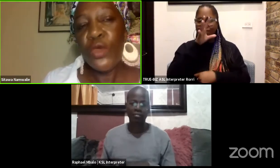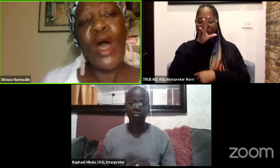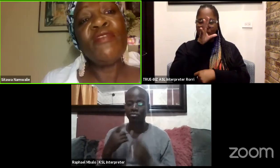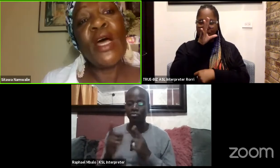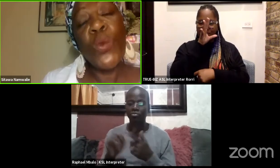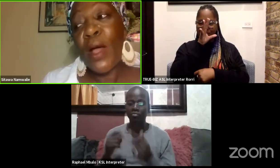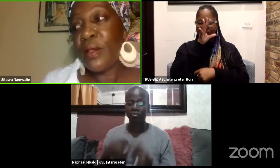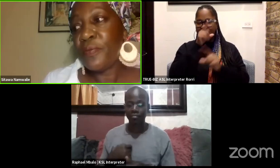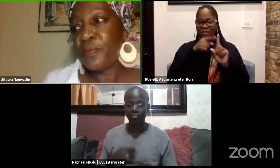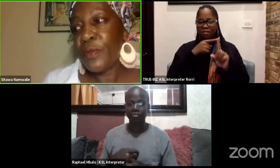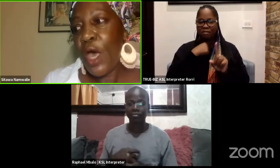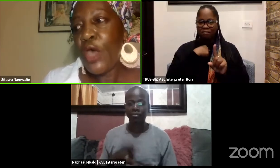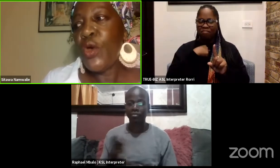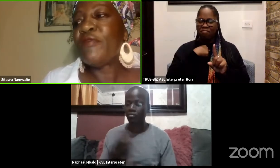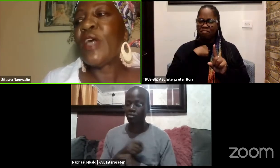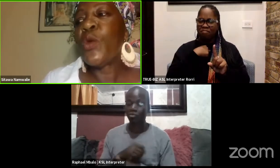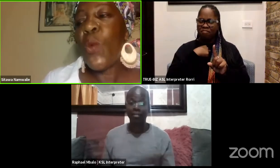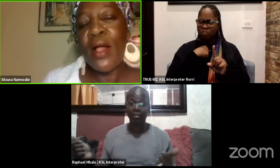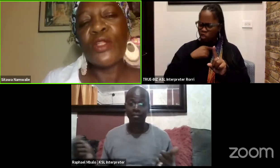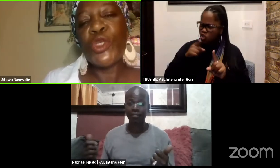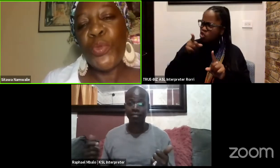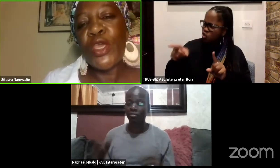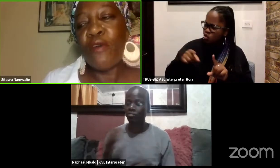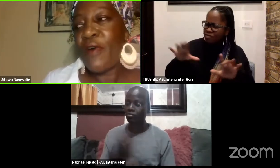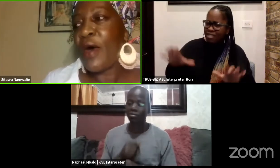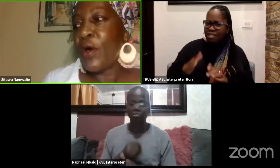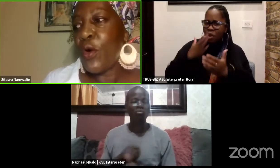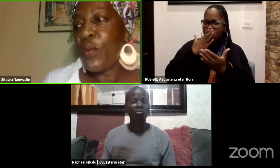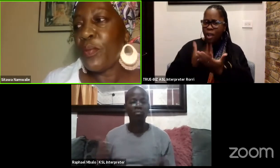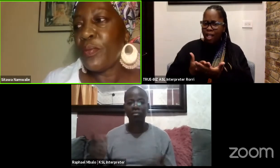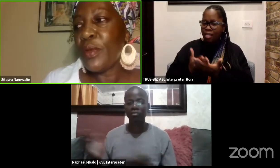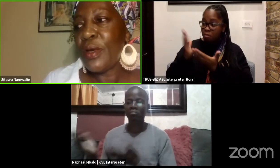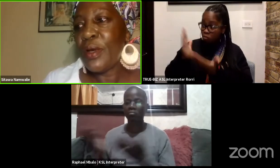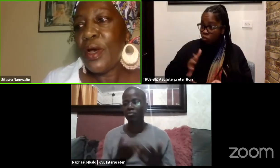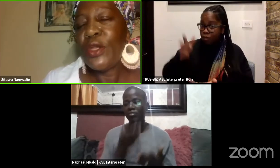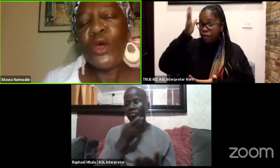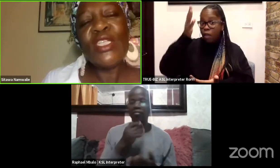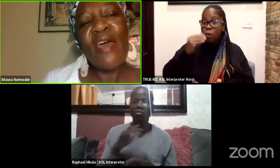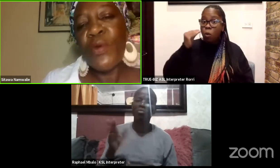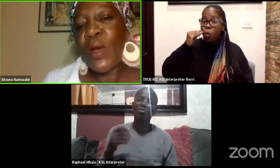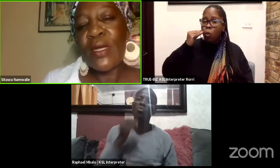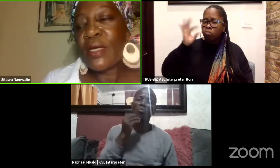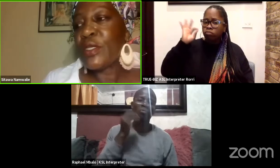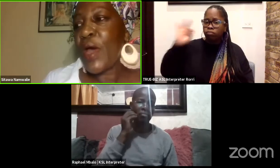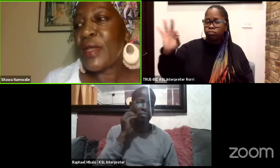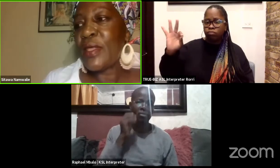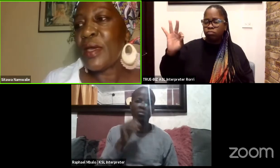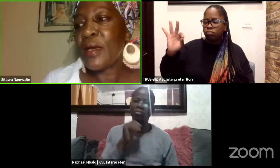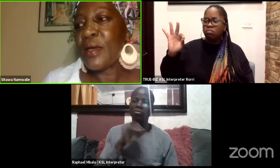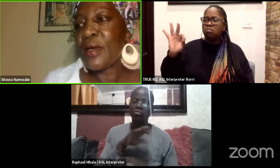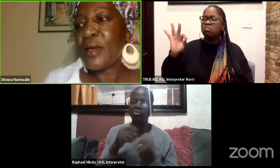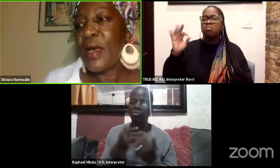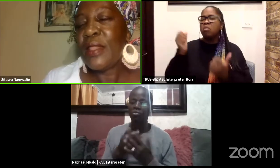"You have done well, you have done well to bring your father home. Not everyone does the right thing."